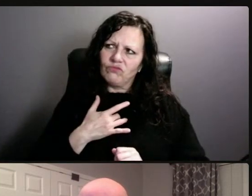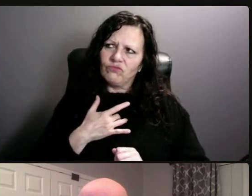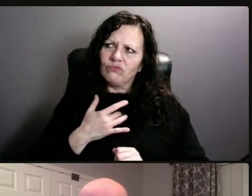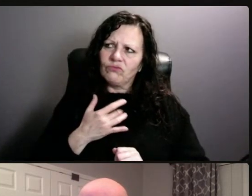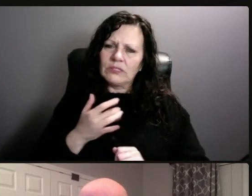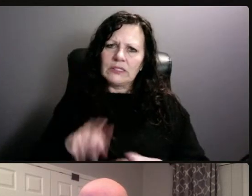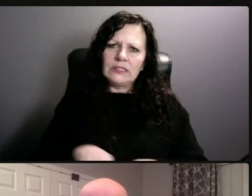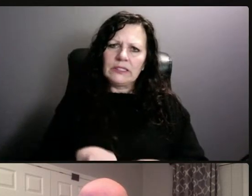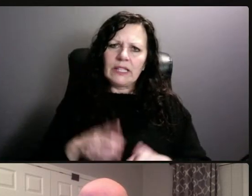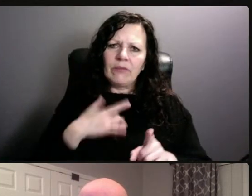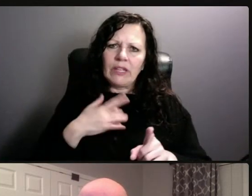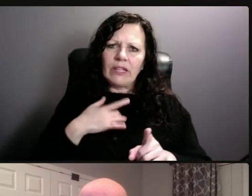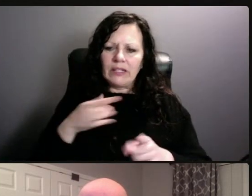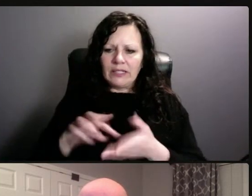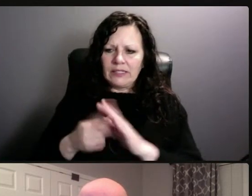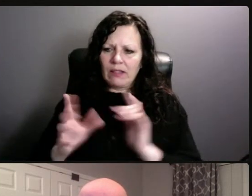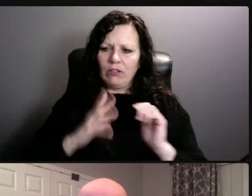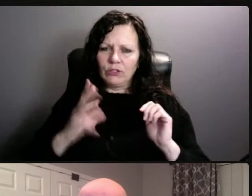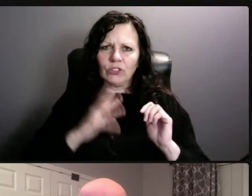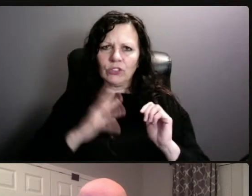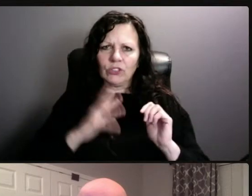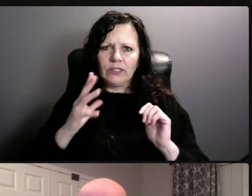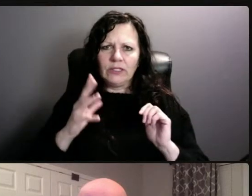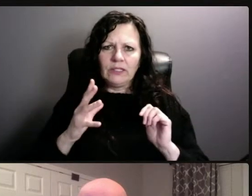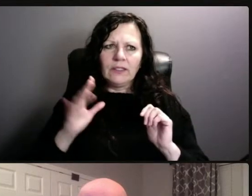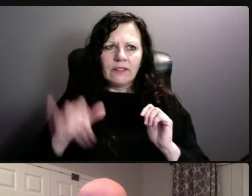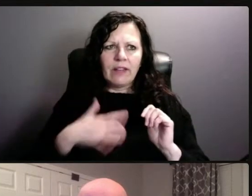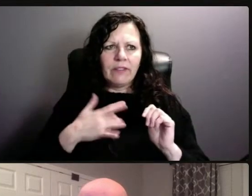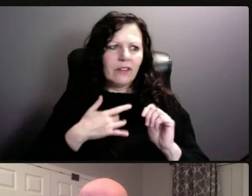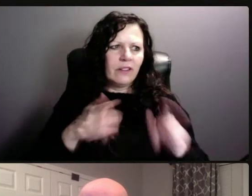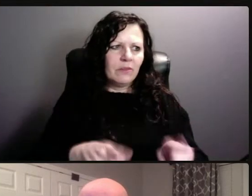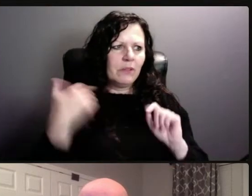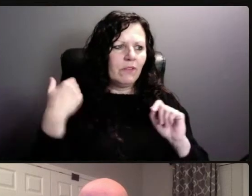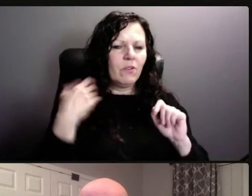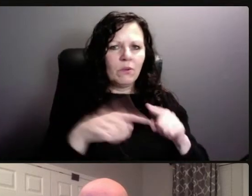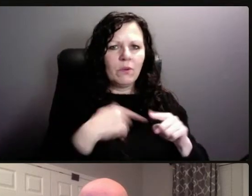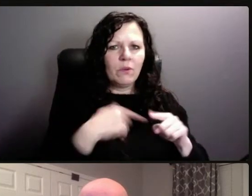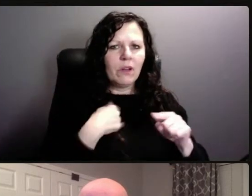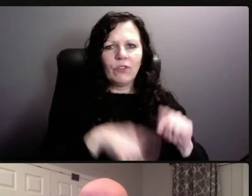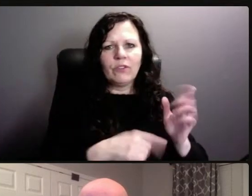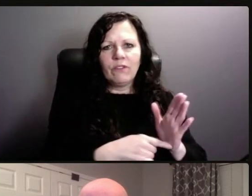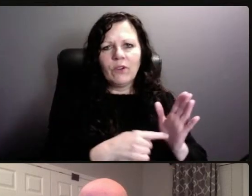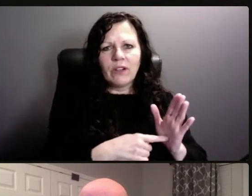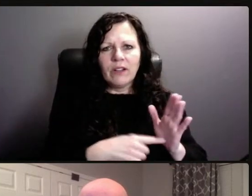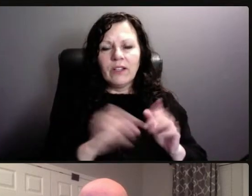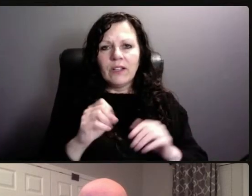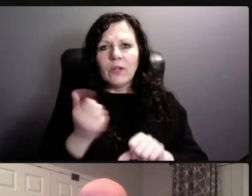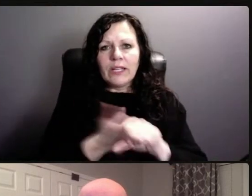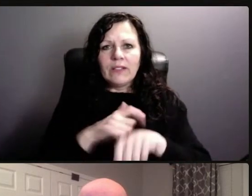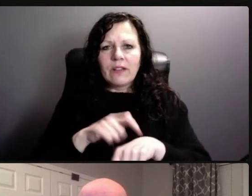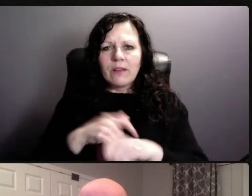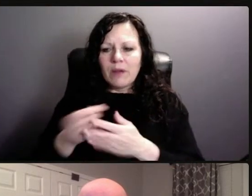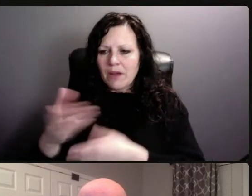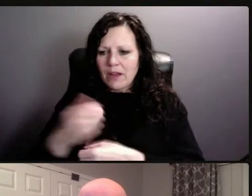TO BUY A COFFEE AT FIVE BUCKS AND STILL HAVE THIS WEIRD FEELING THAT I HAD WHEN I COULDN'T.